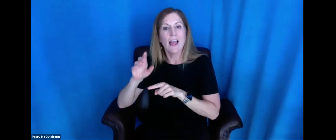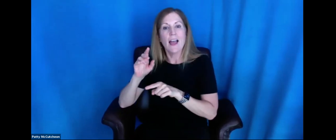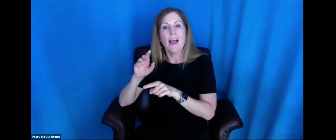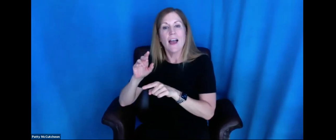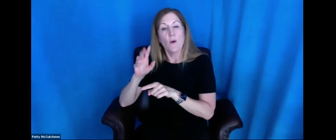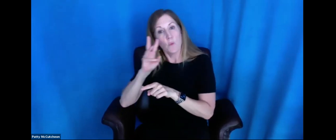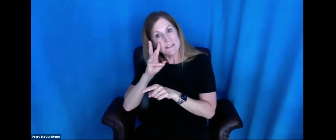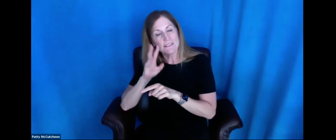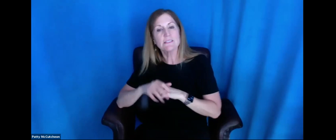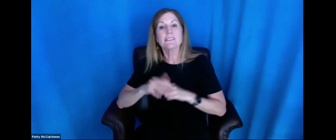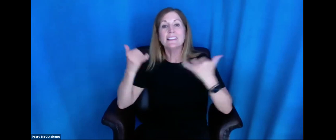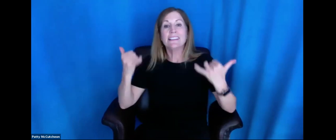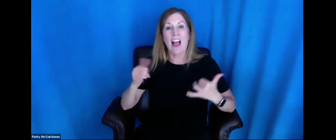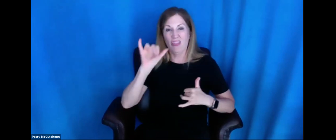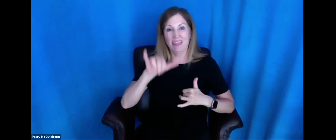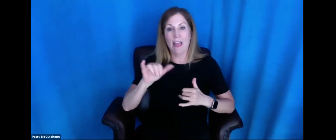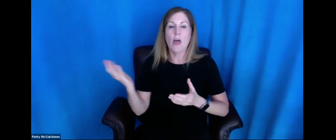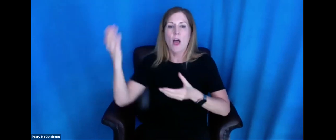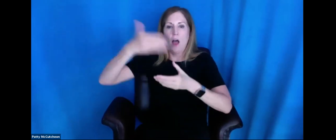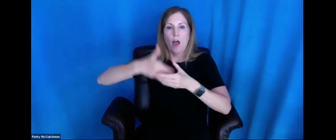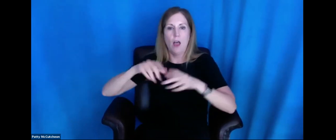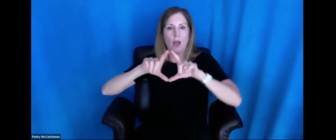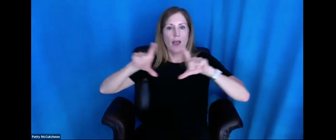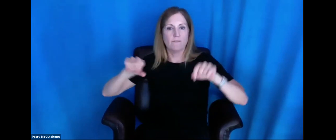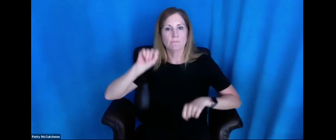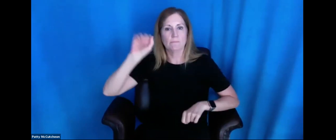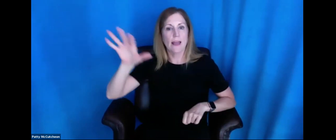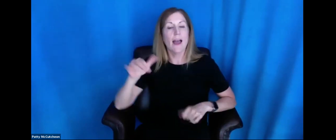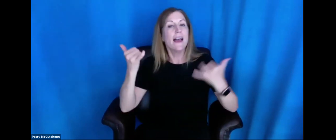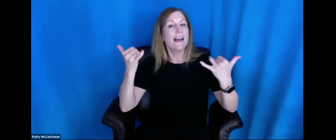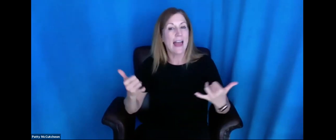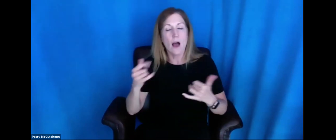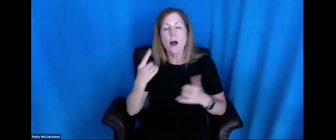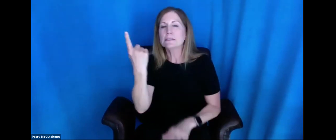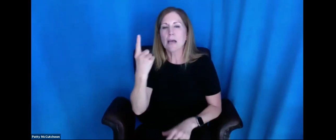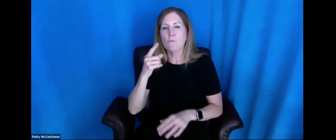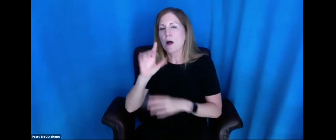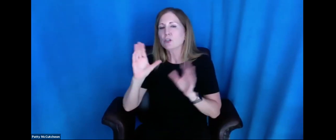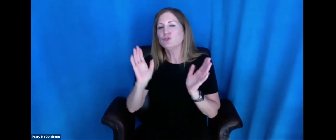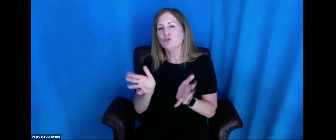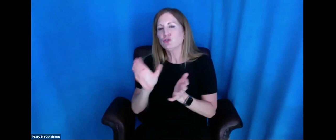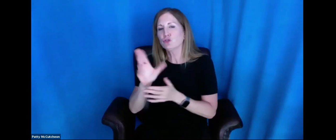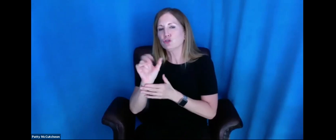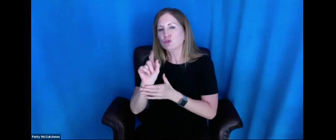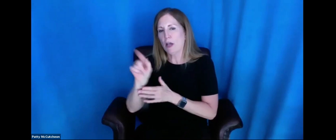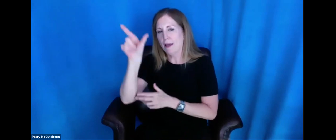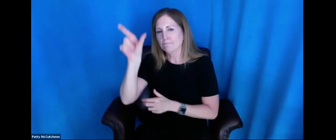So straight from opening your ballot and sealing it up and sending it back to us.